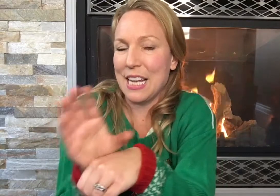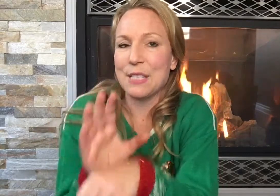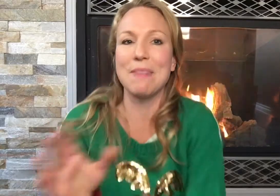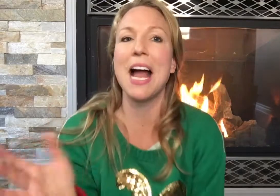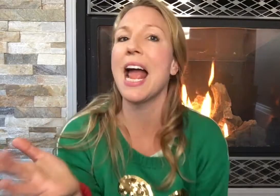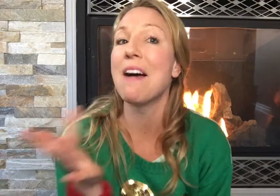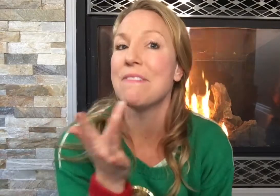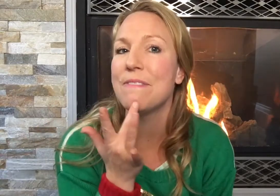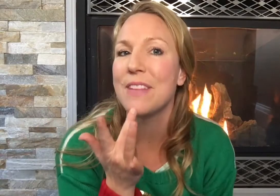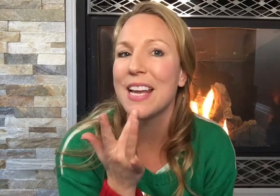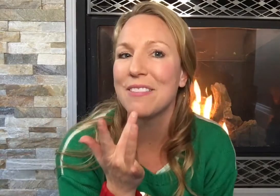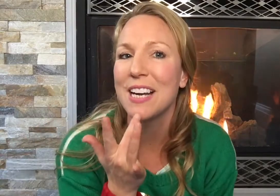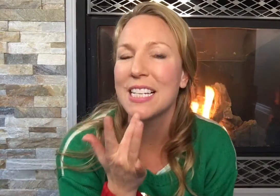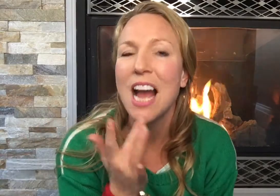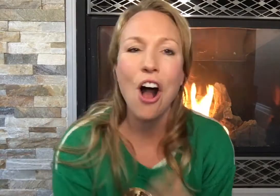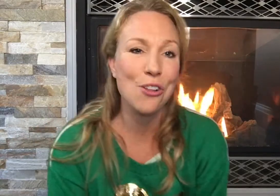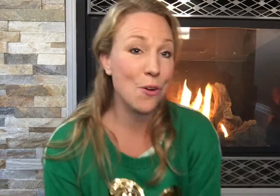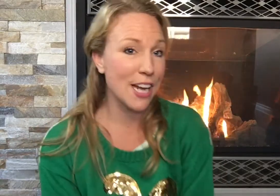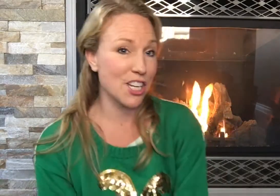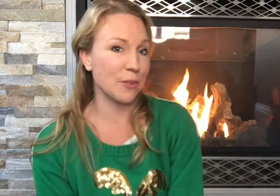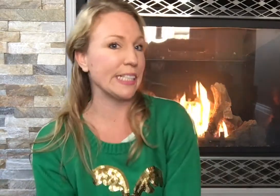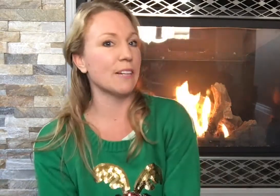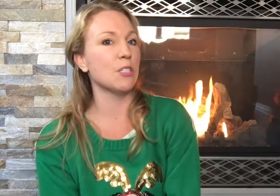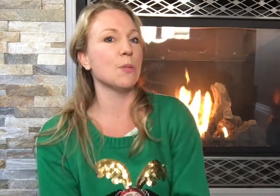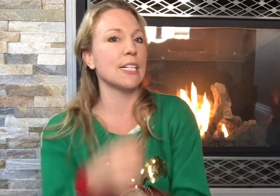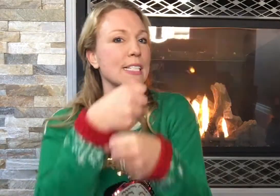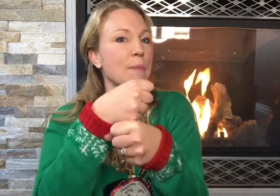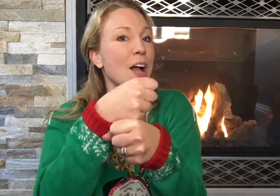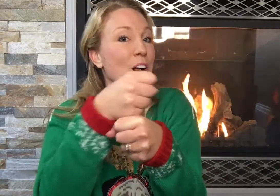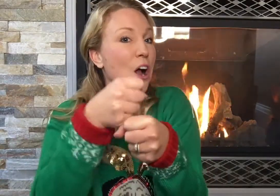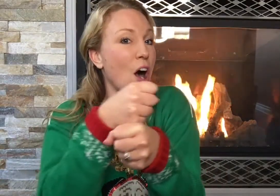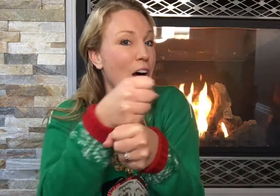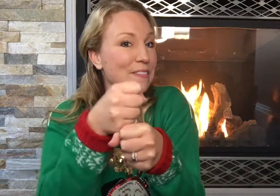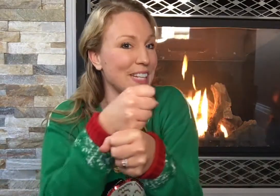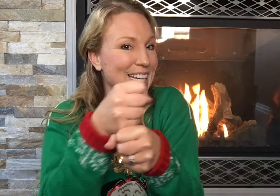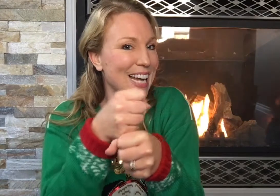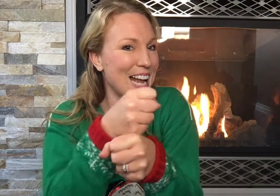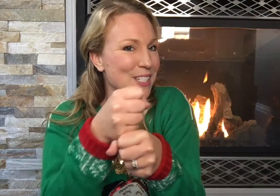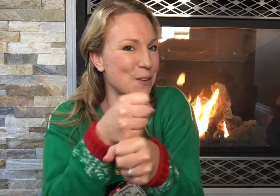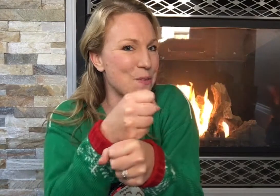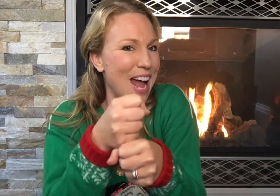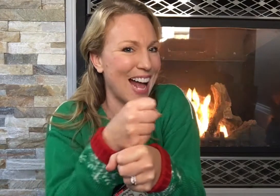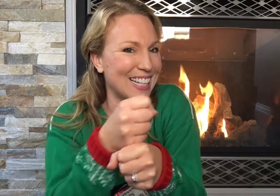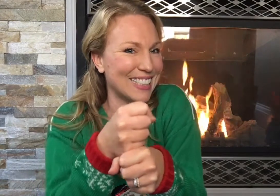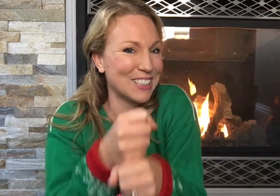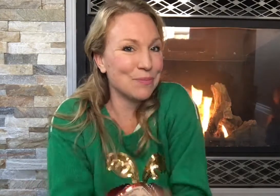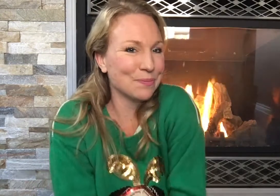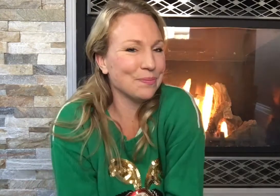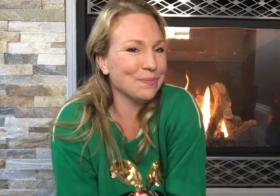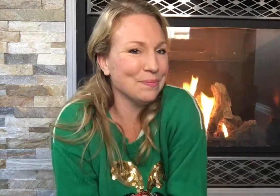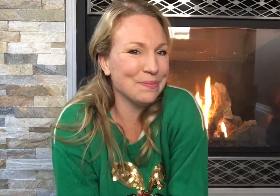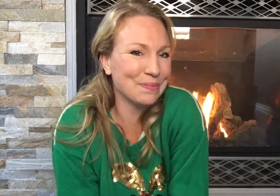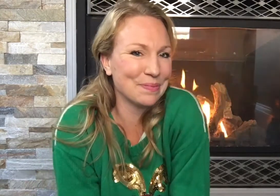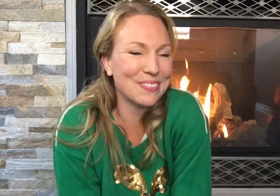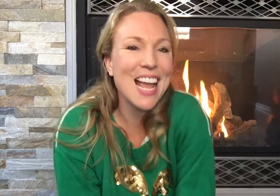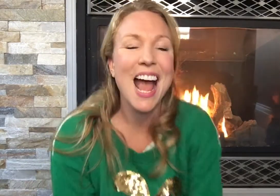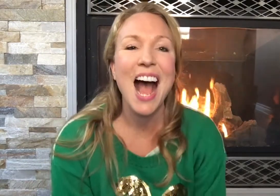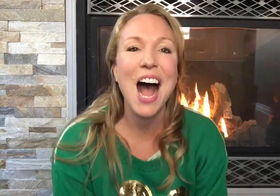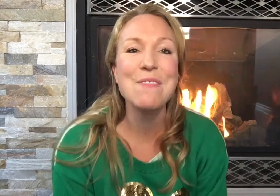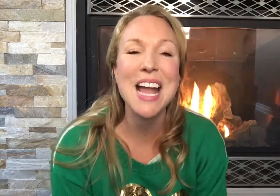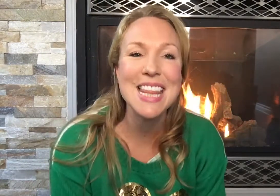my FAVORITE, although I generally love to put in some COFFEE as well, mmm. And then,